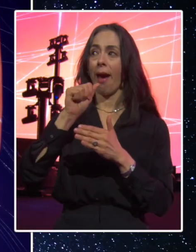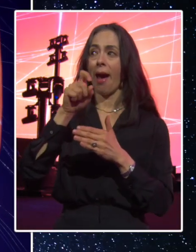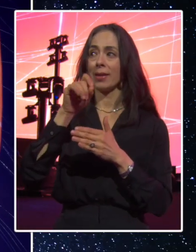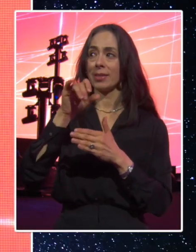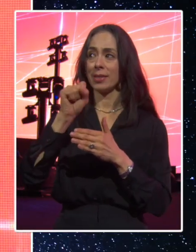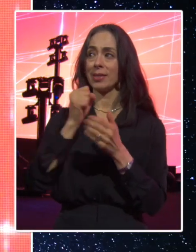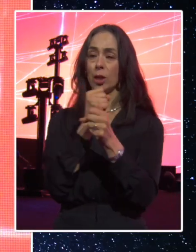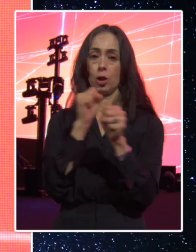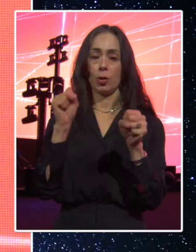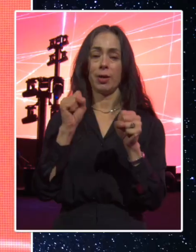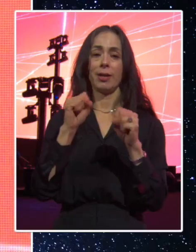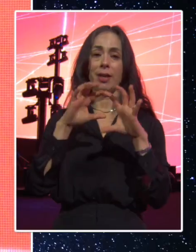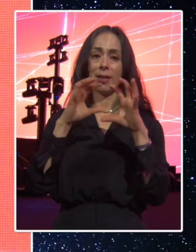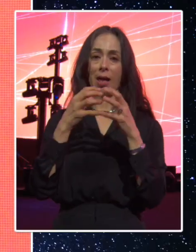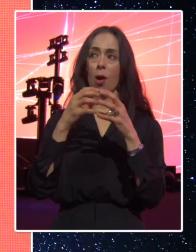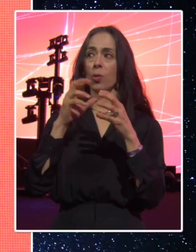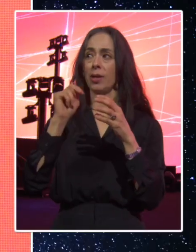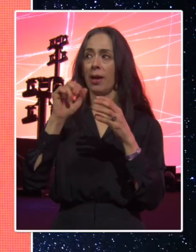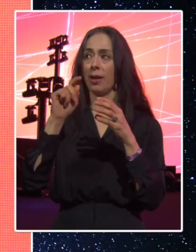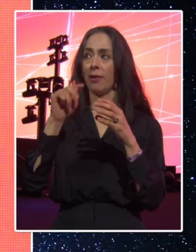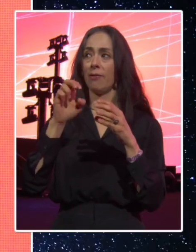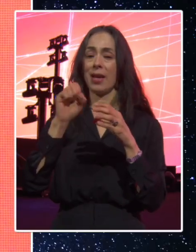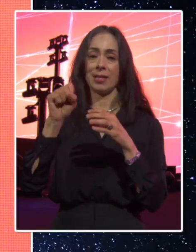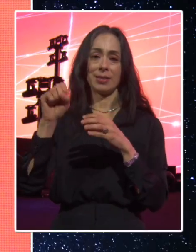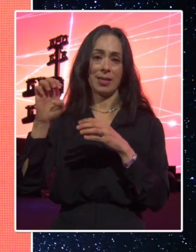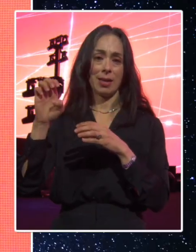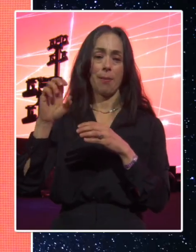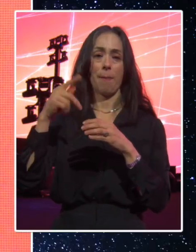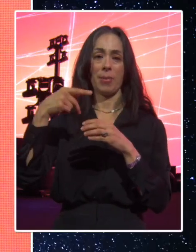we have now extended protections to users and devices at the edge